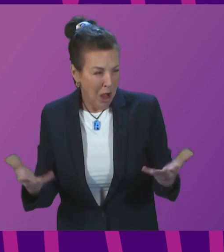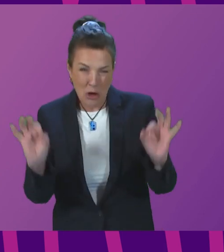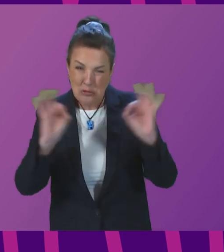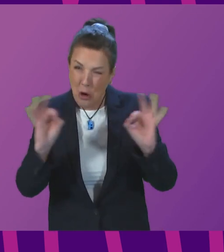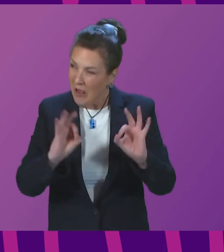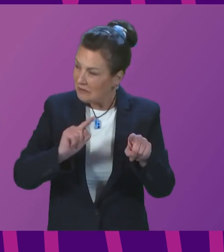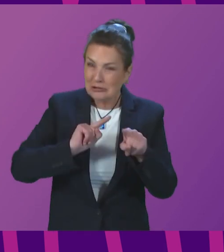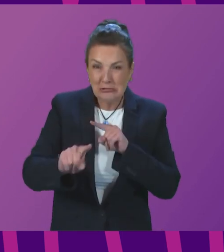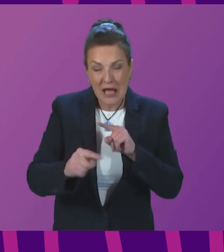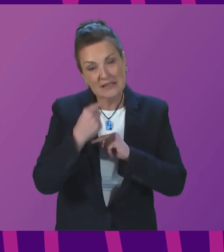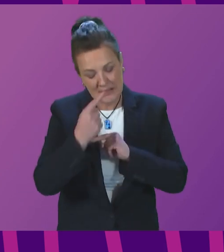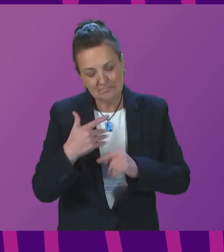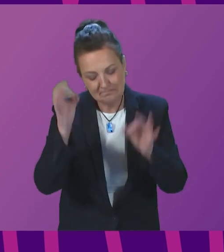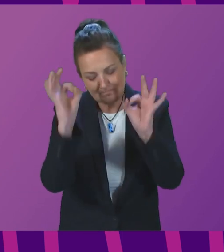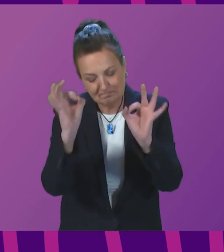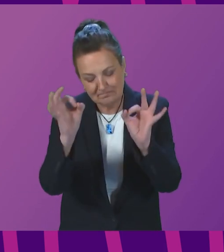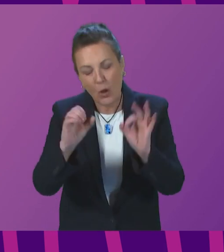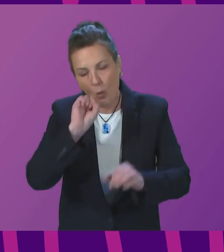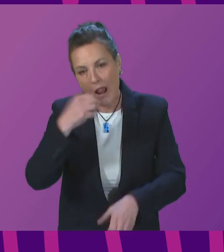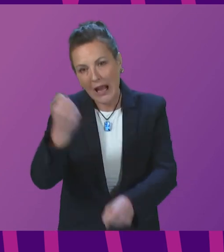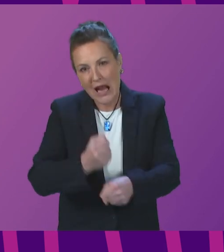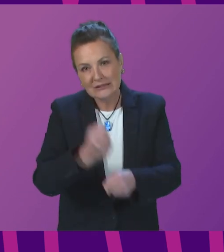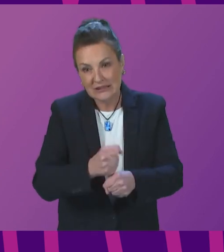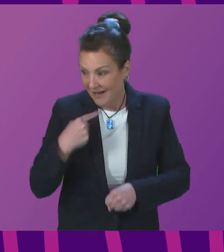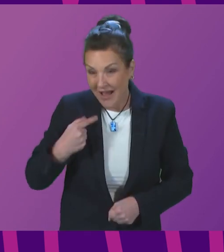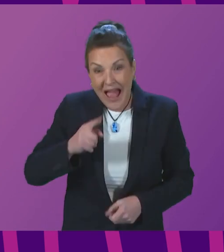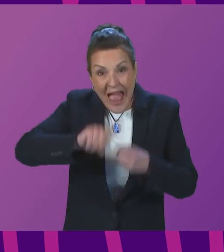A former Scottish Government adviser has said that the costs will go to £350 million to